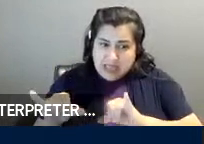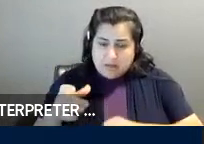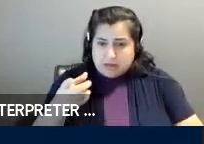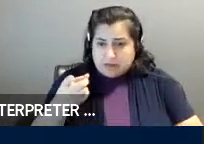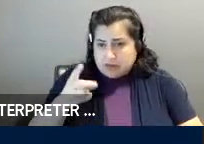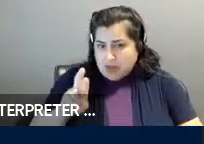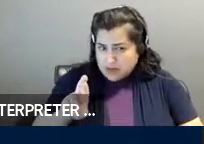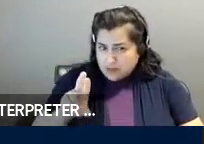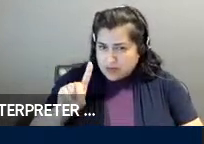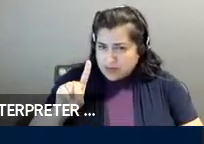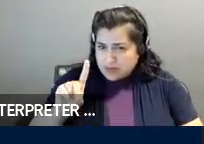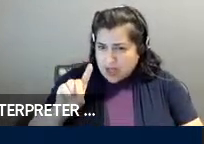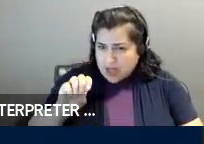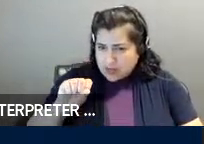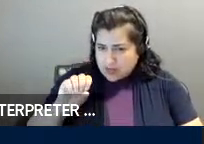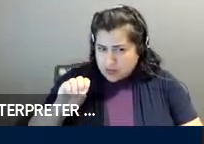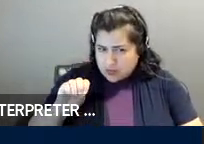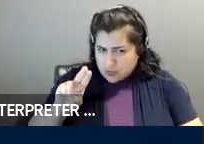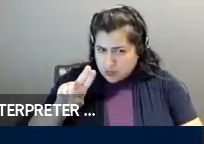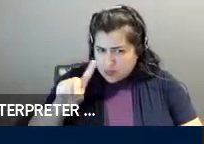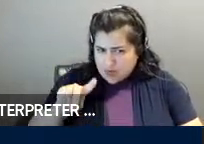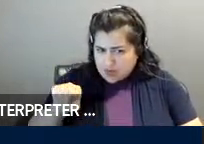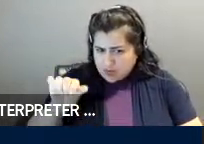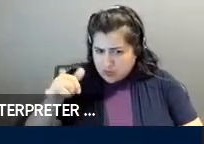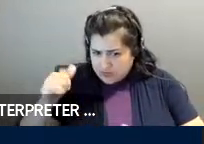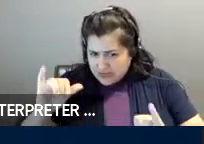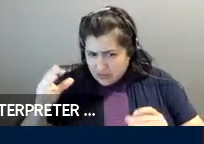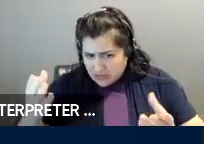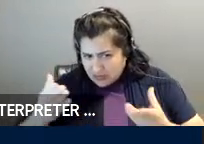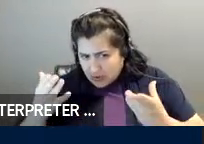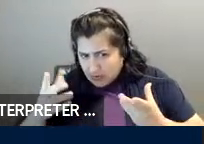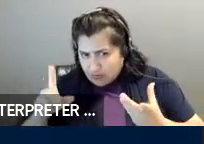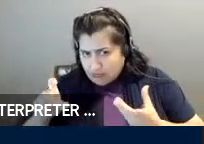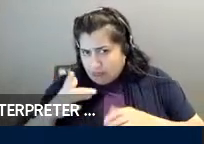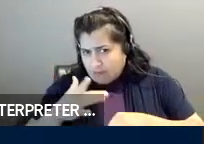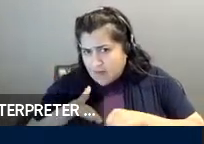still available.